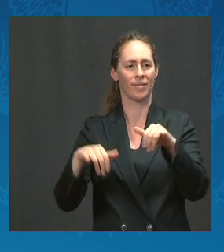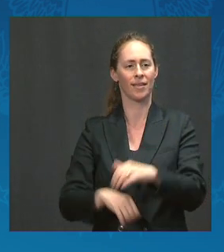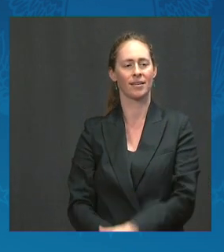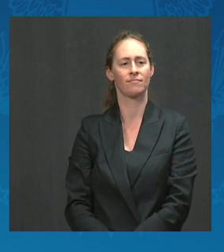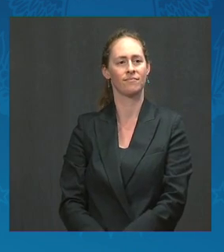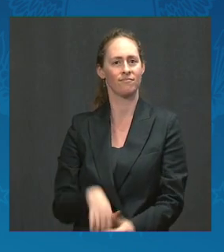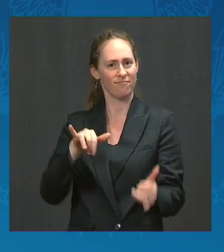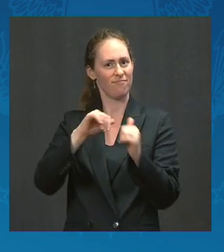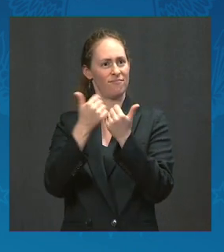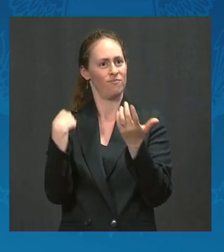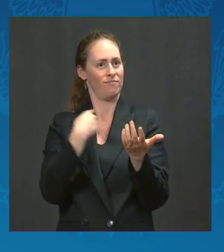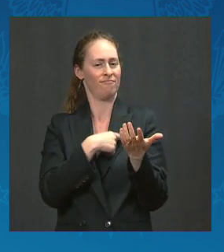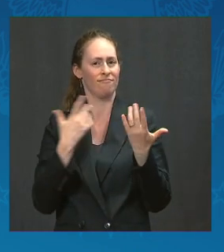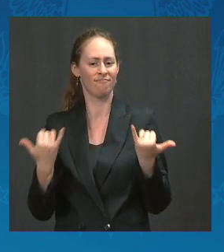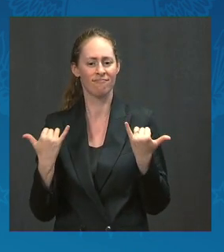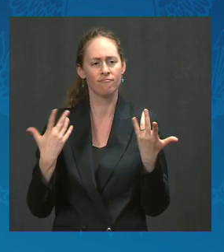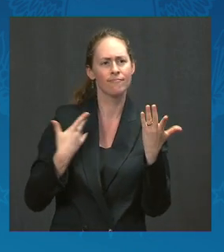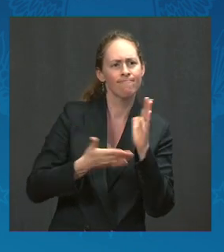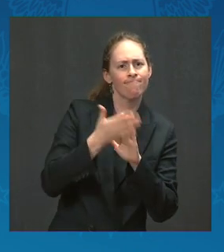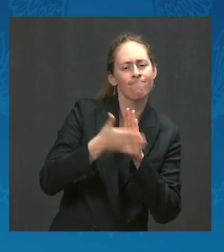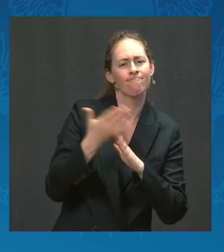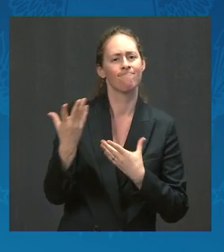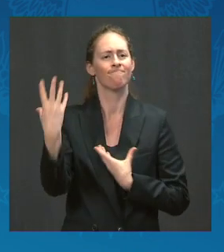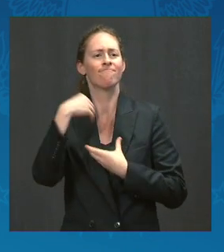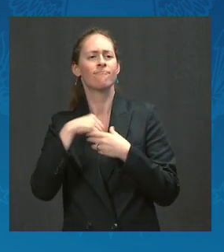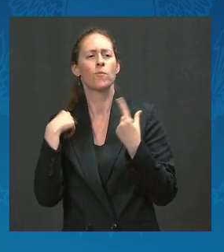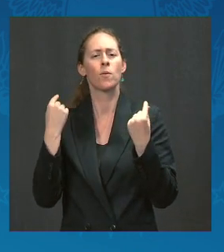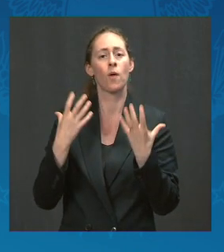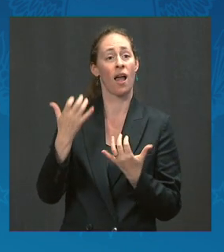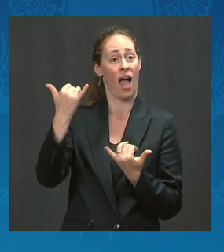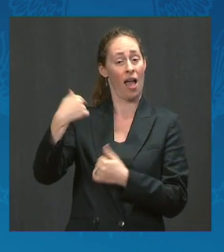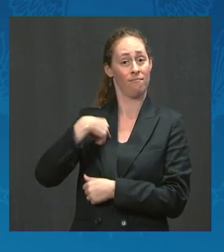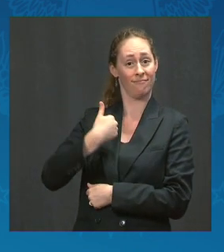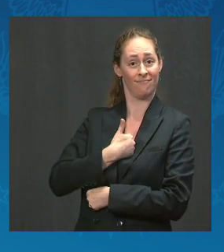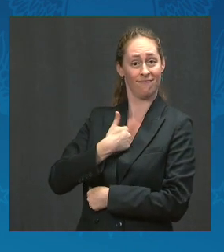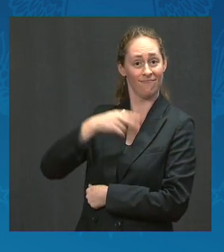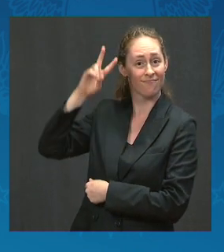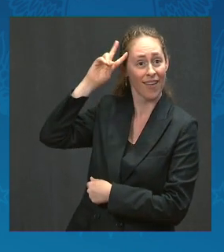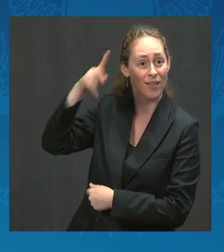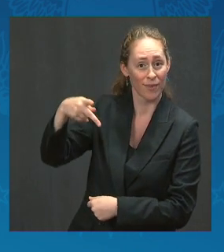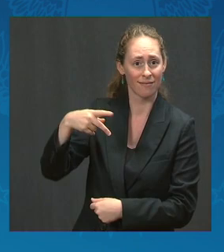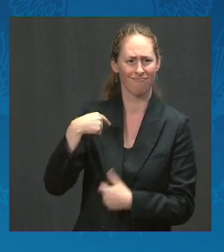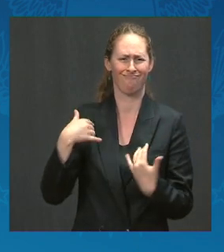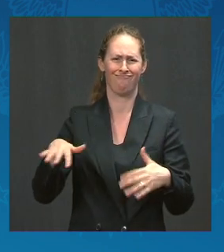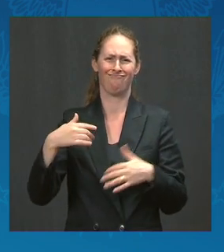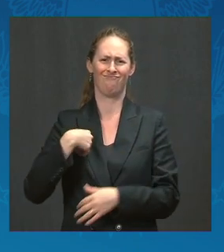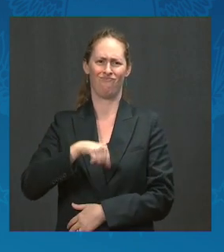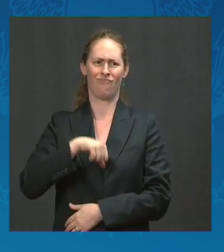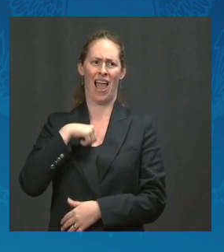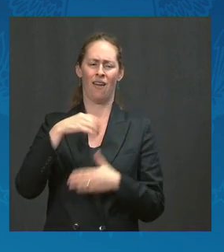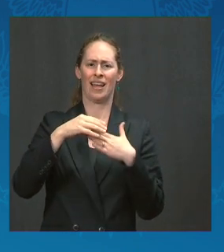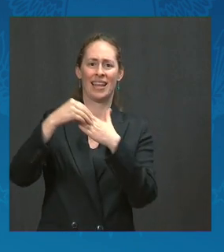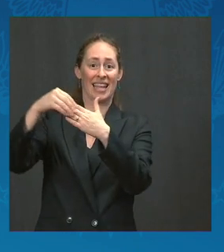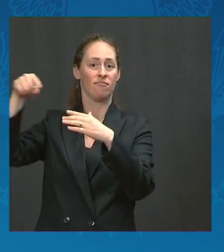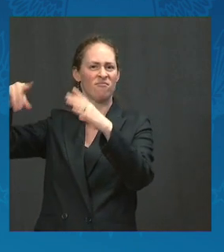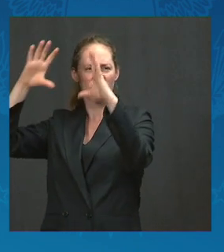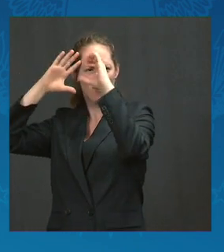And that is why, as vice-president, I am so proud to lead our administration's efforts on voting rights.